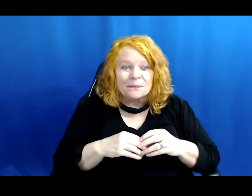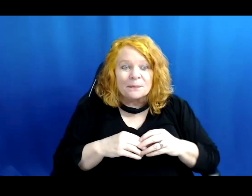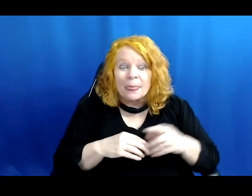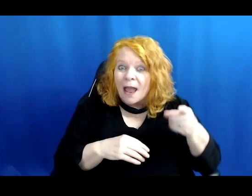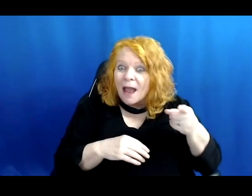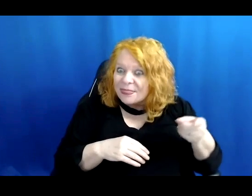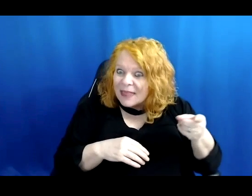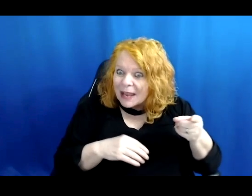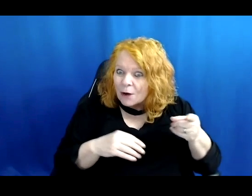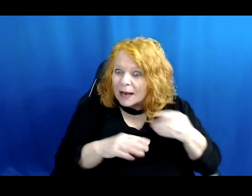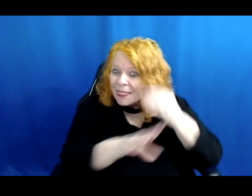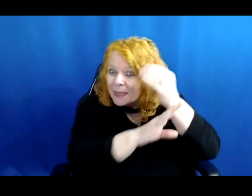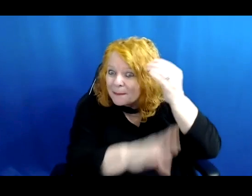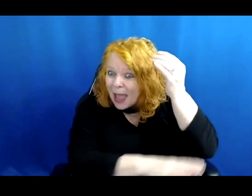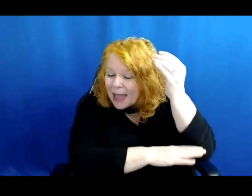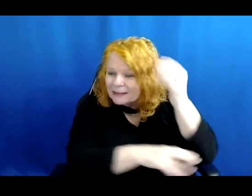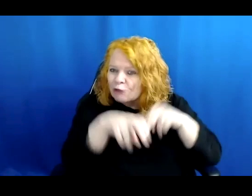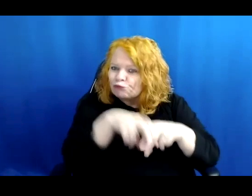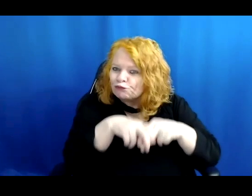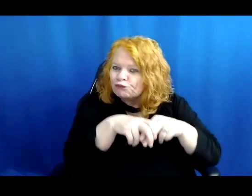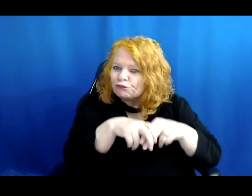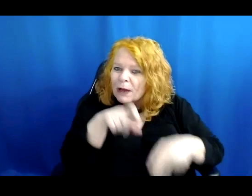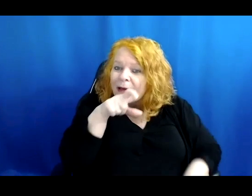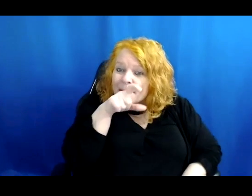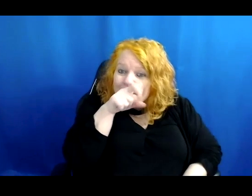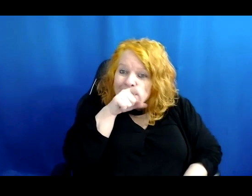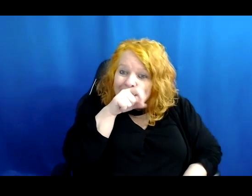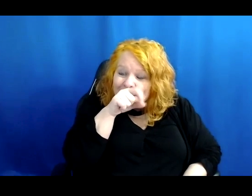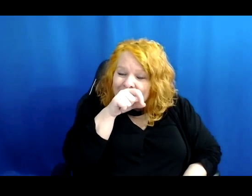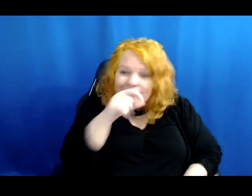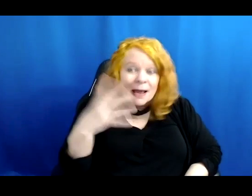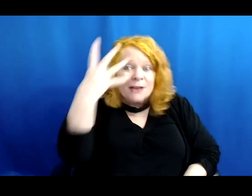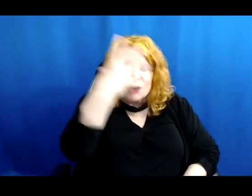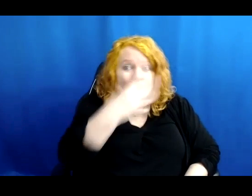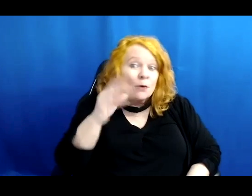There in the basket was a parrot. That Beautiful Betty Bird was carrying.